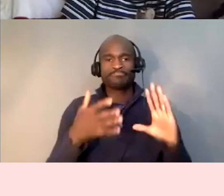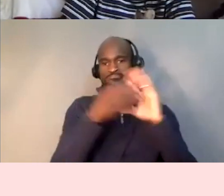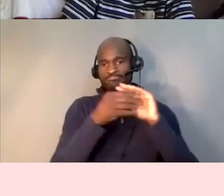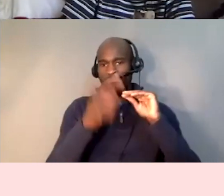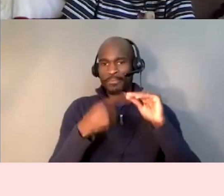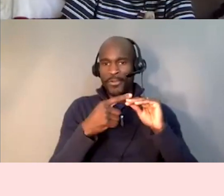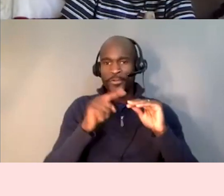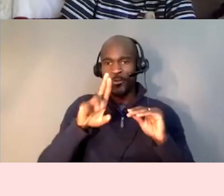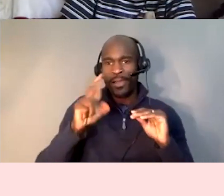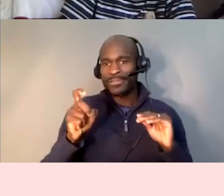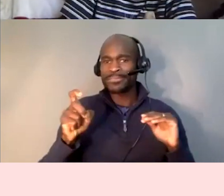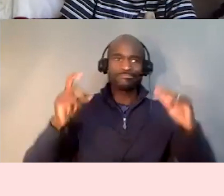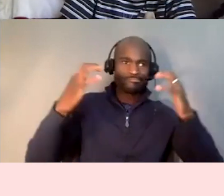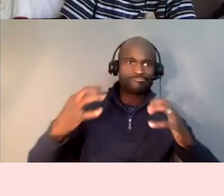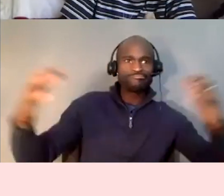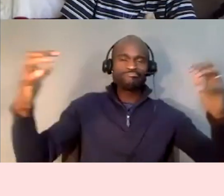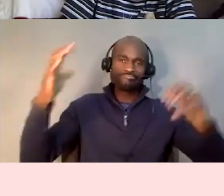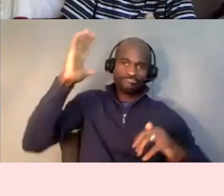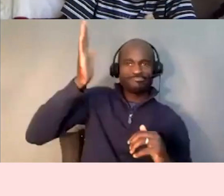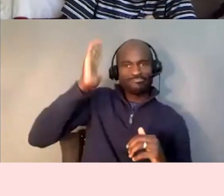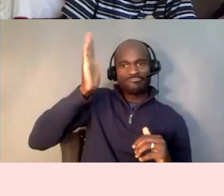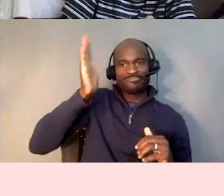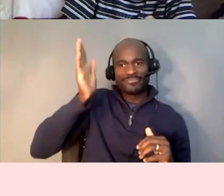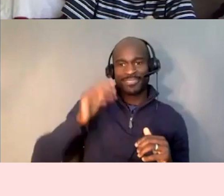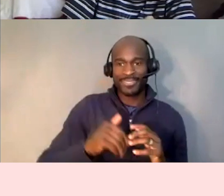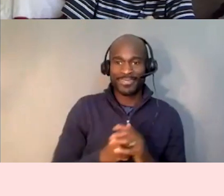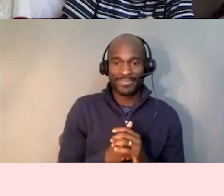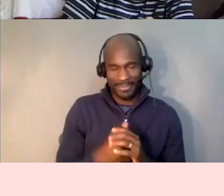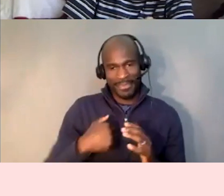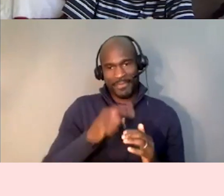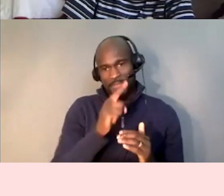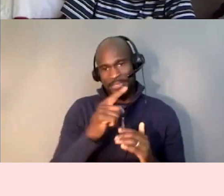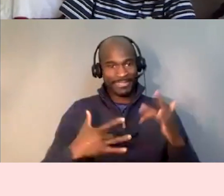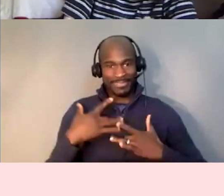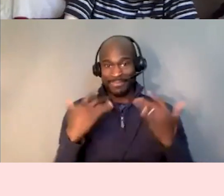of a lot of people uh and I'm really excited to get to share that with you guys today.